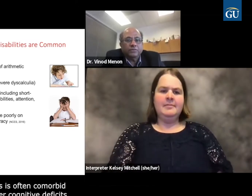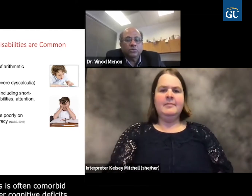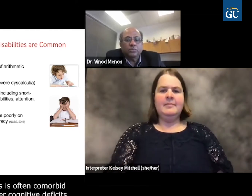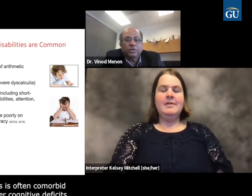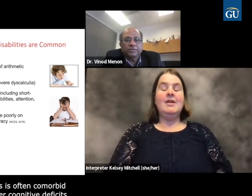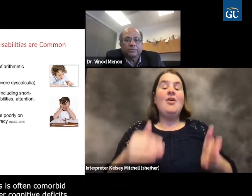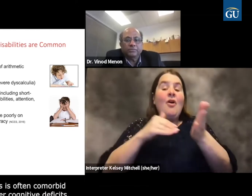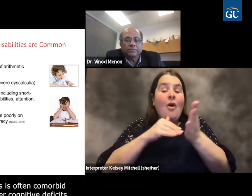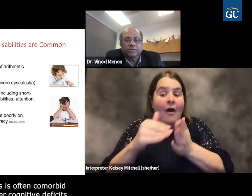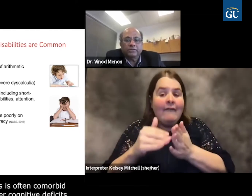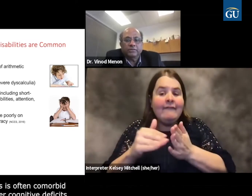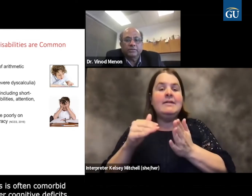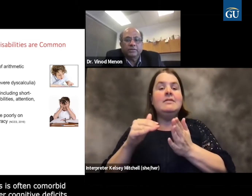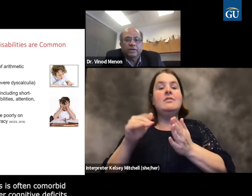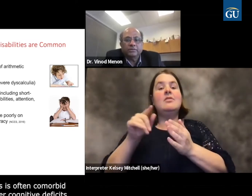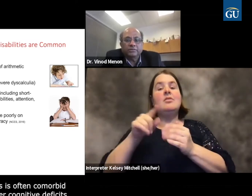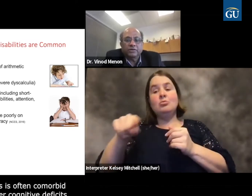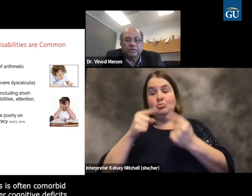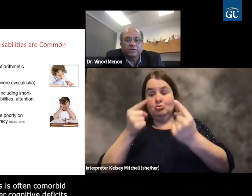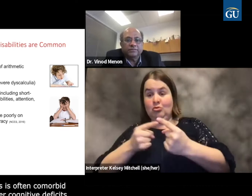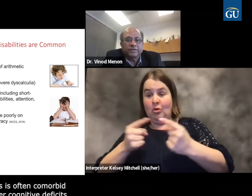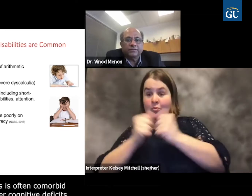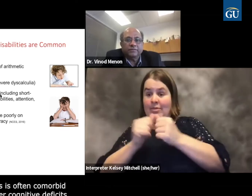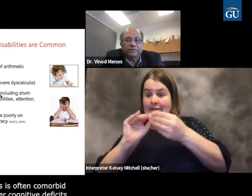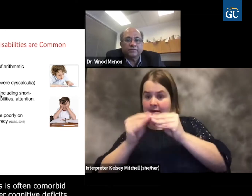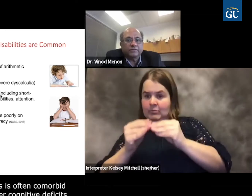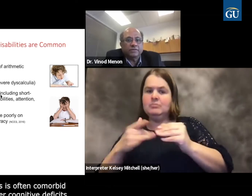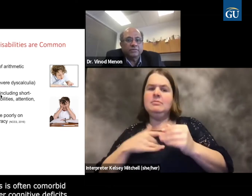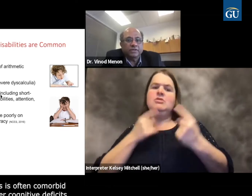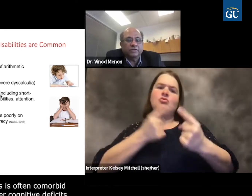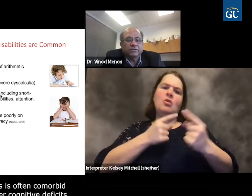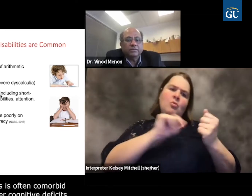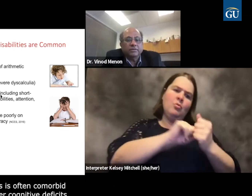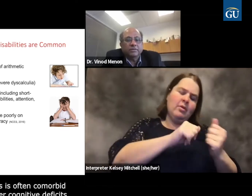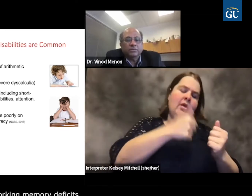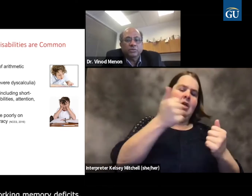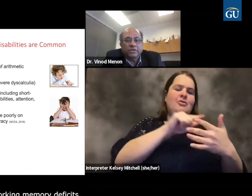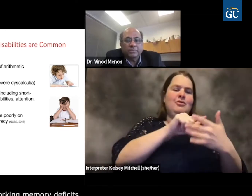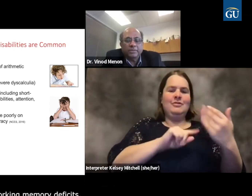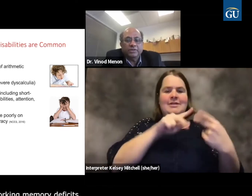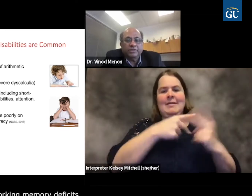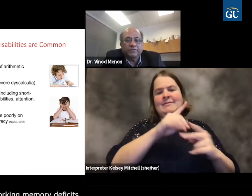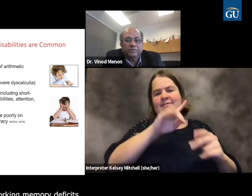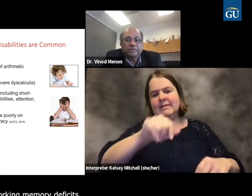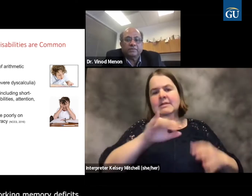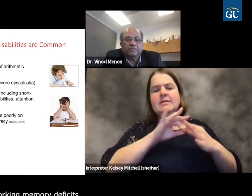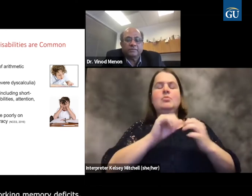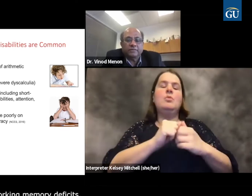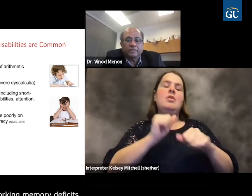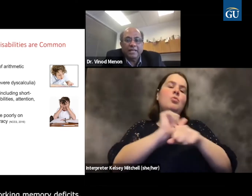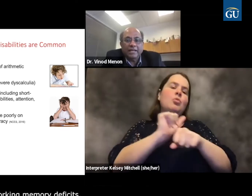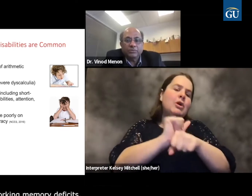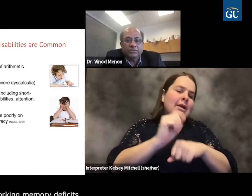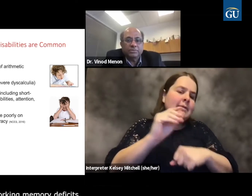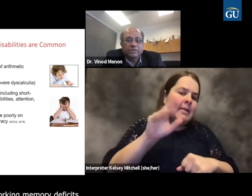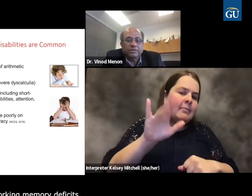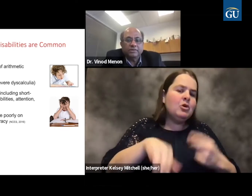and this is often co-morbid with other cognitive deficits including